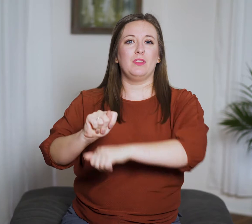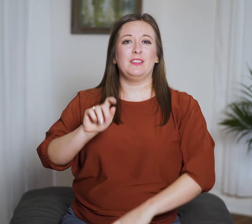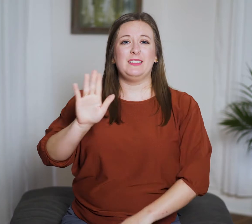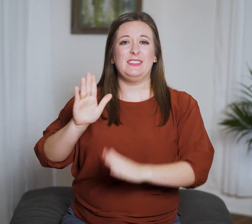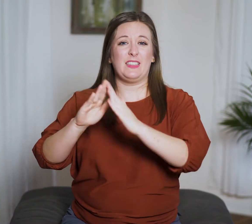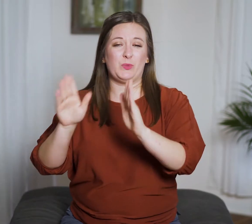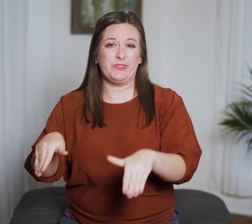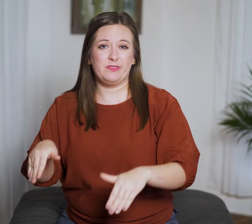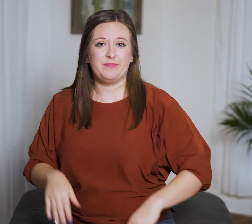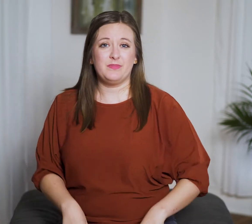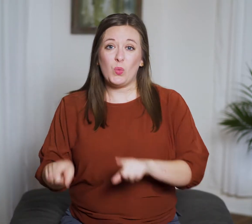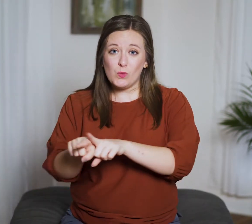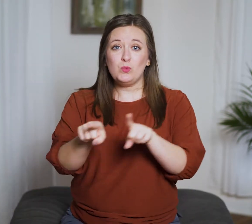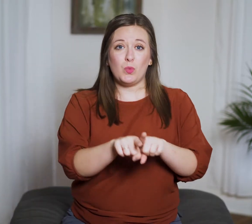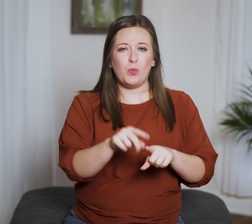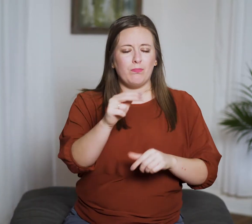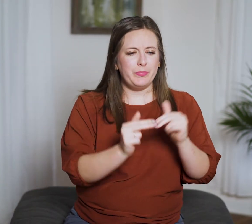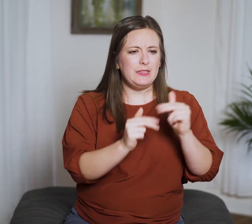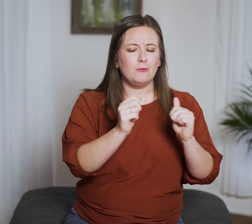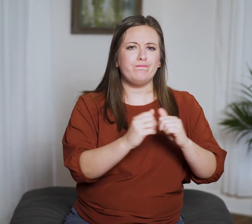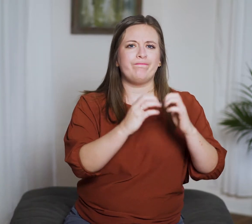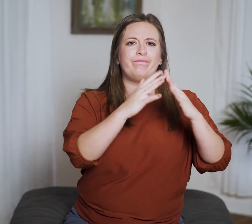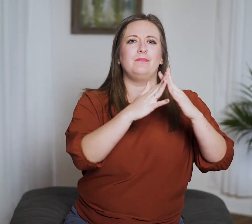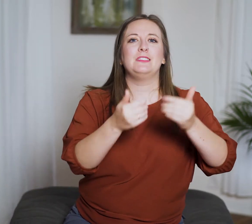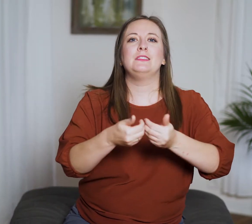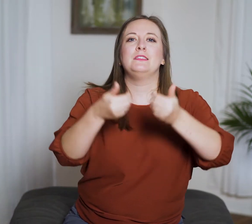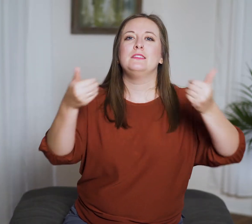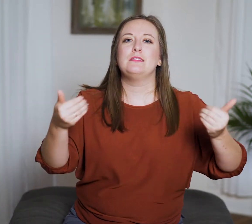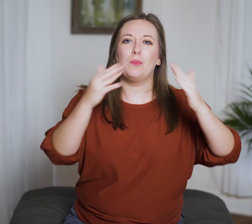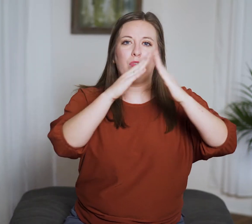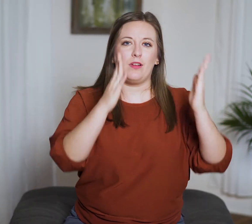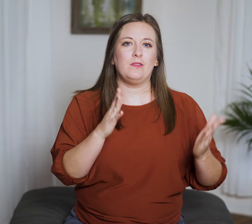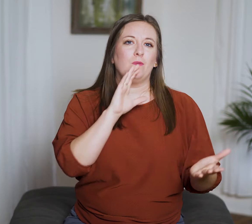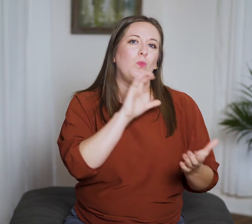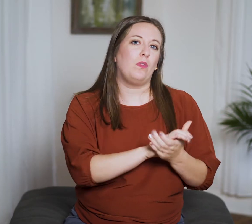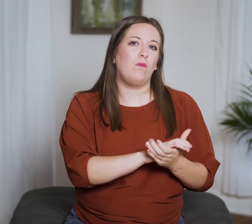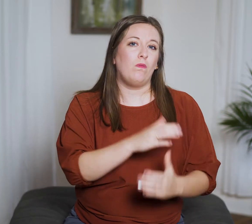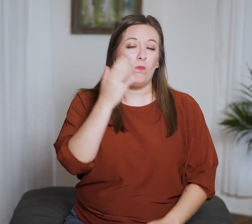and his house and also he builds a separate house for his wife